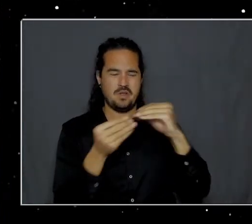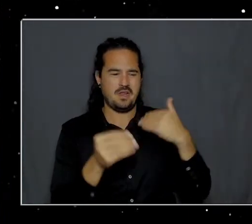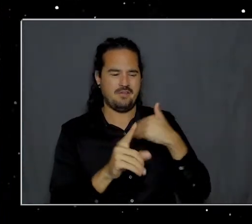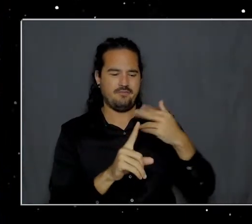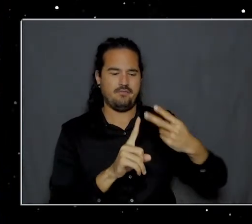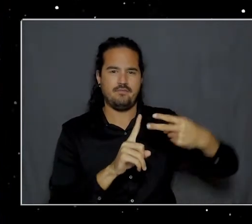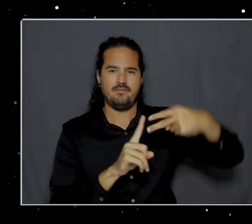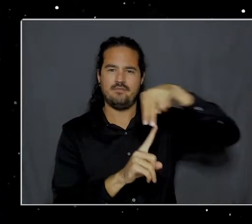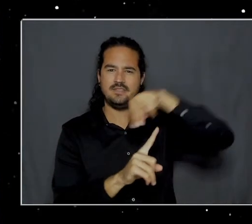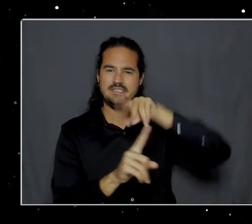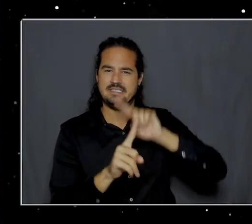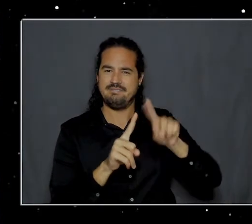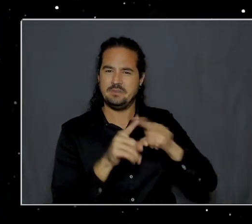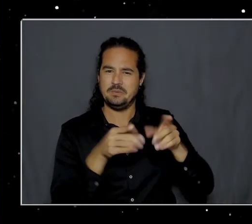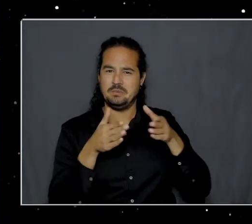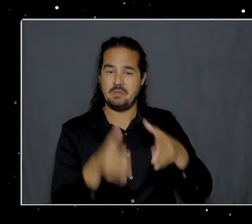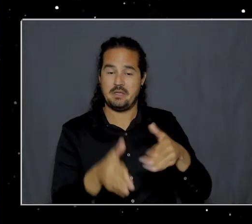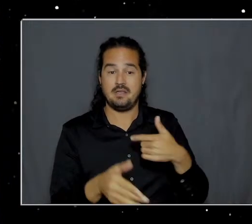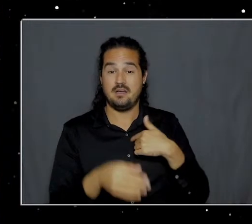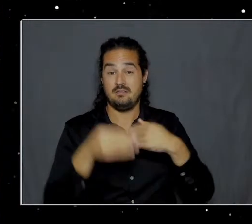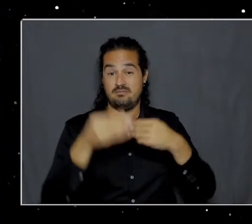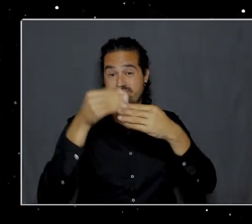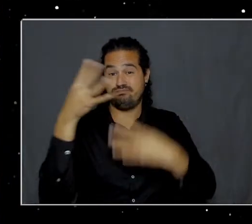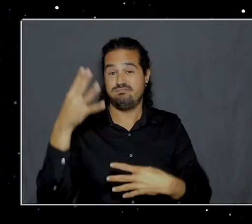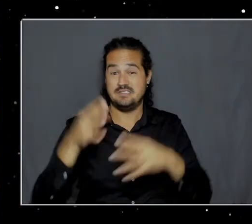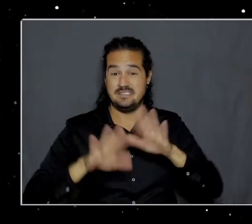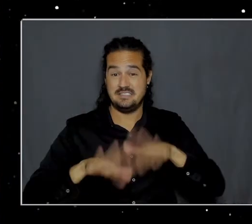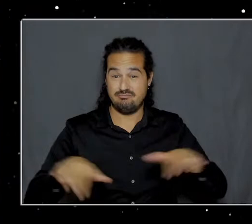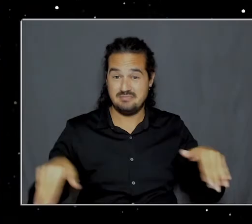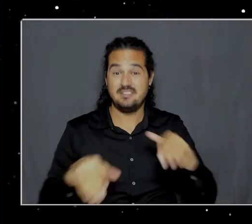CUT IT UP AND DICE IT.